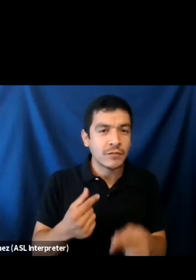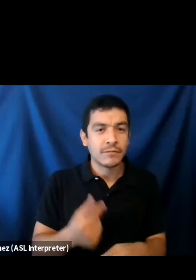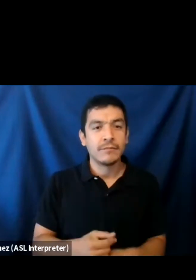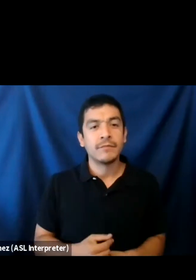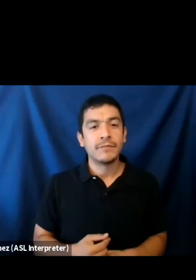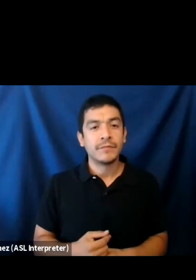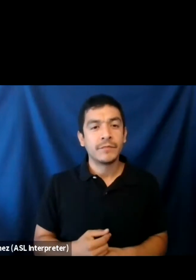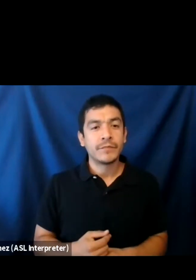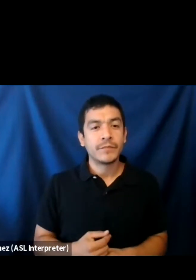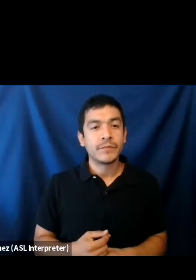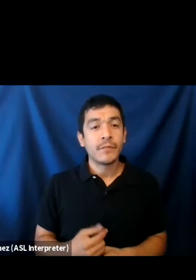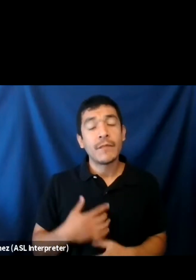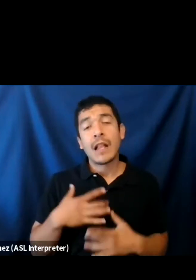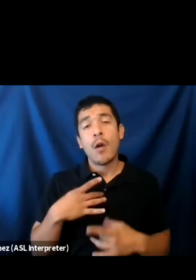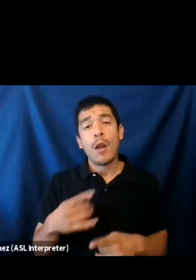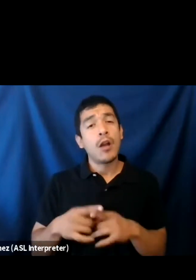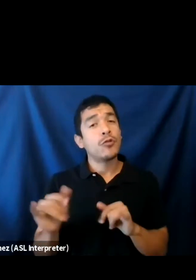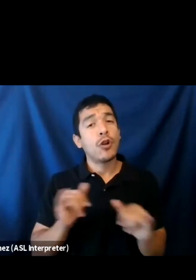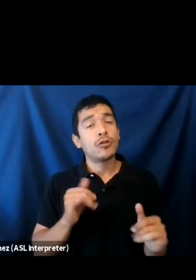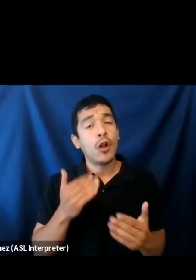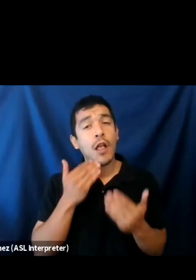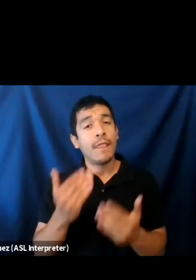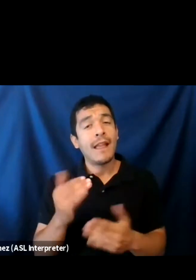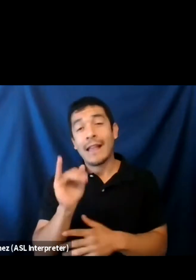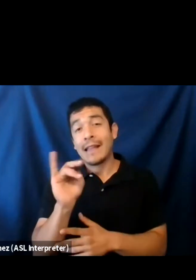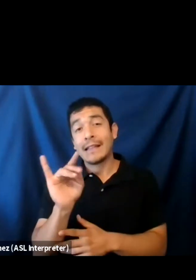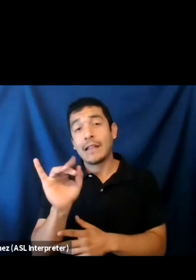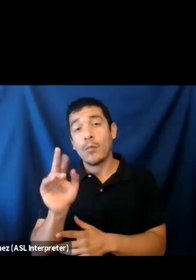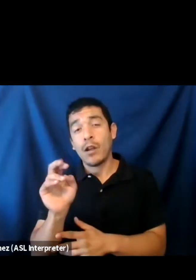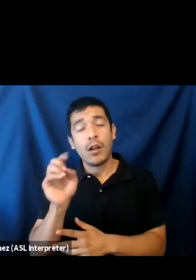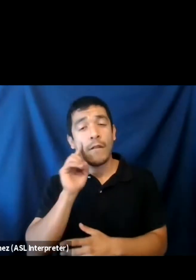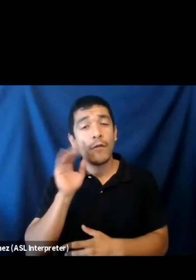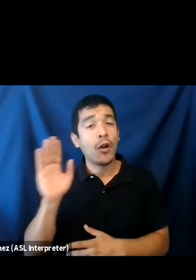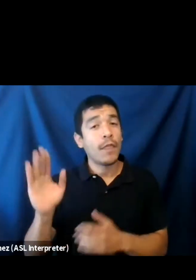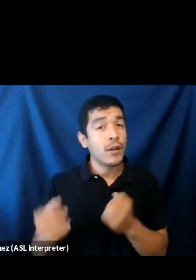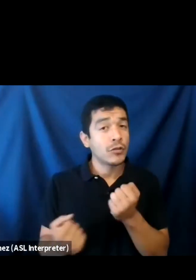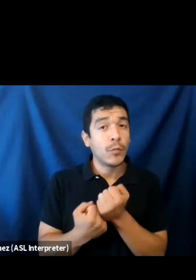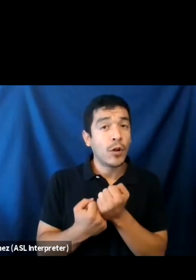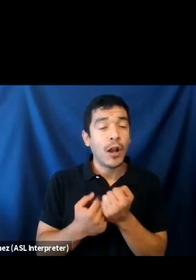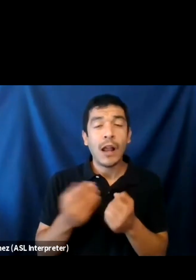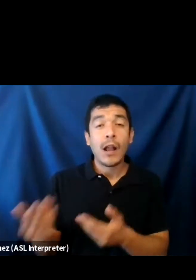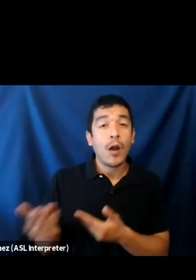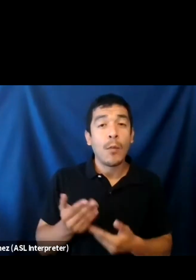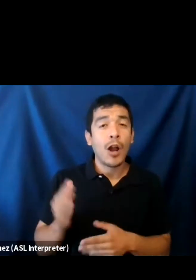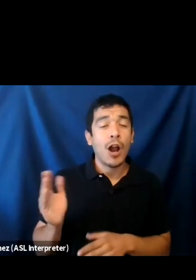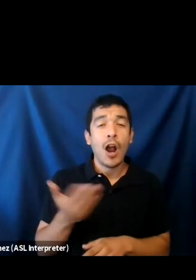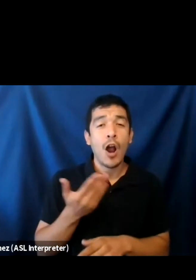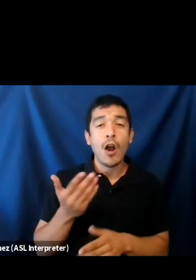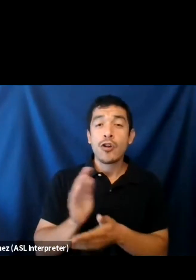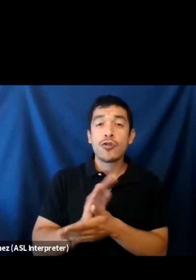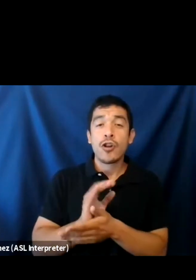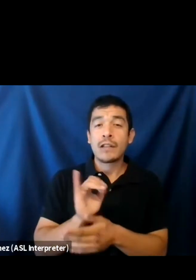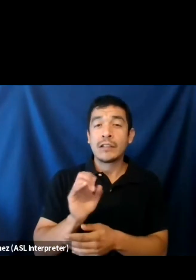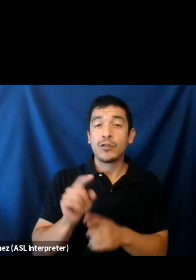I would like to also thank IndieWire for their support in bringing the screening series to you all.